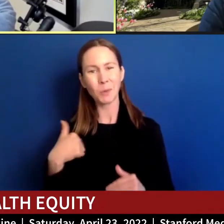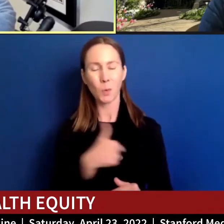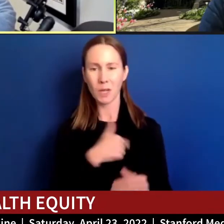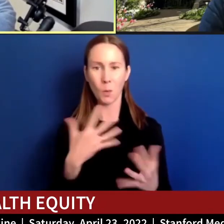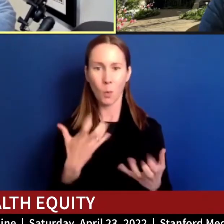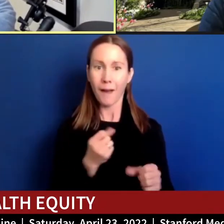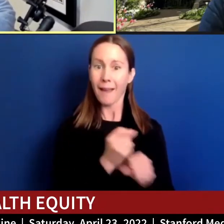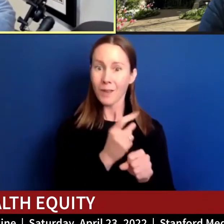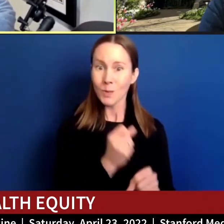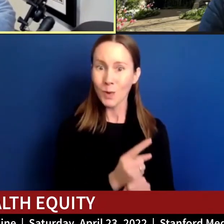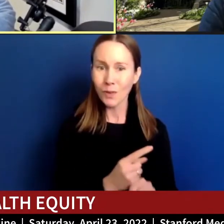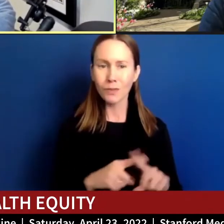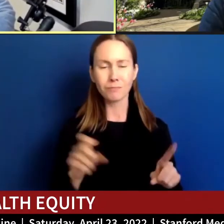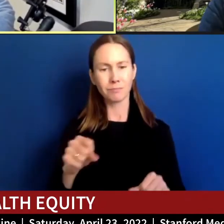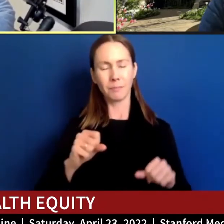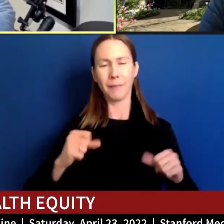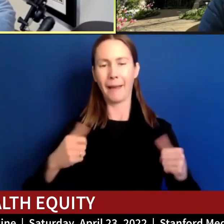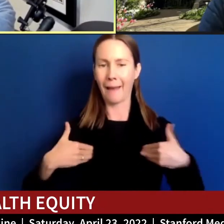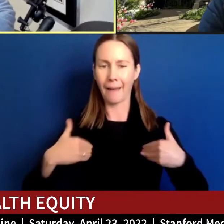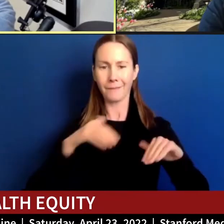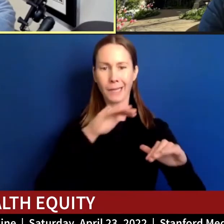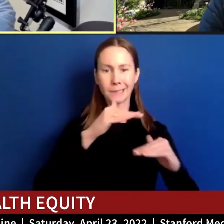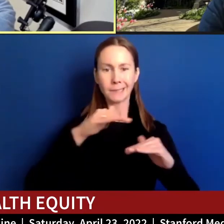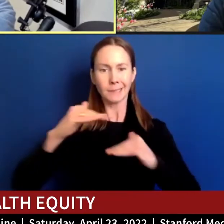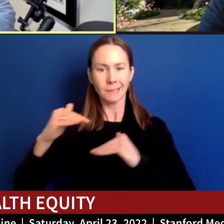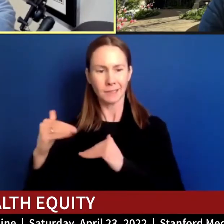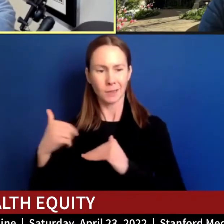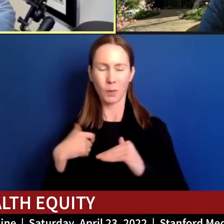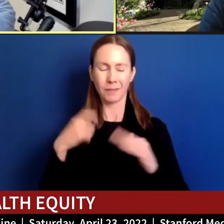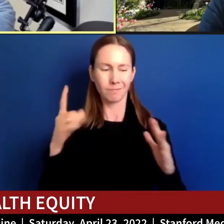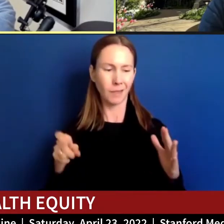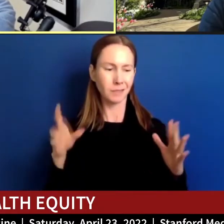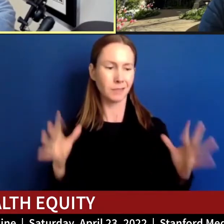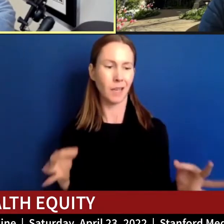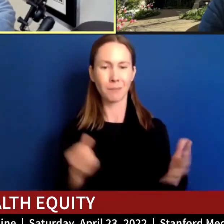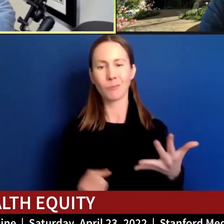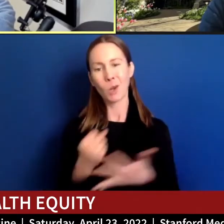a number of different things, we really have to prioritize and limit what we’re able to do.